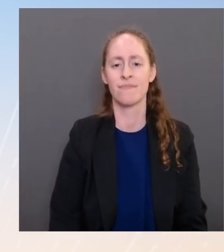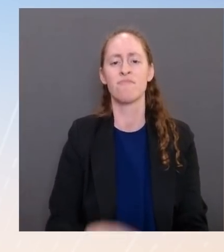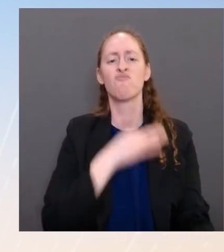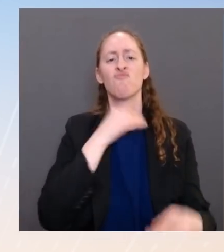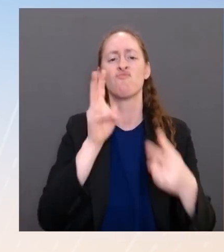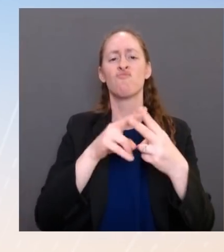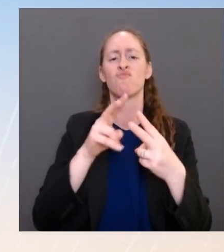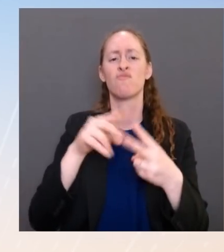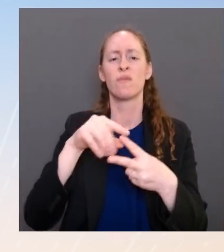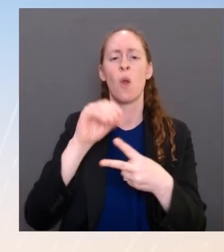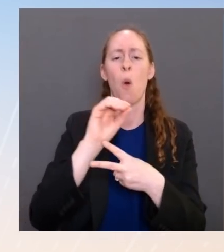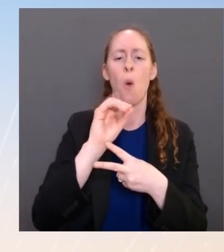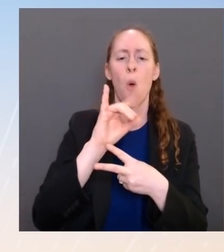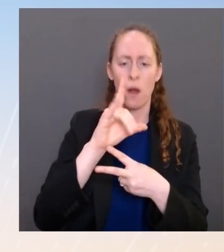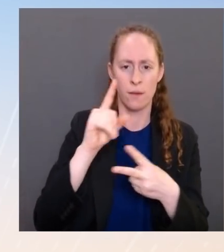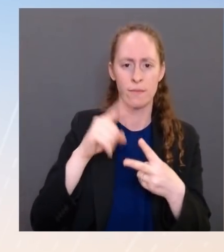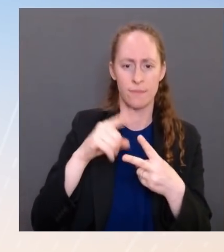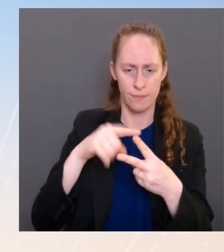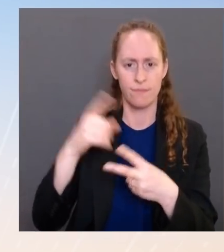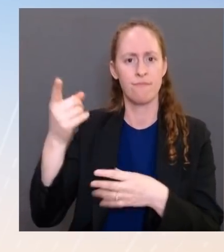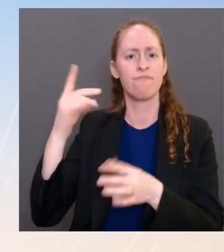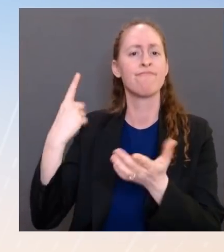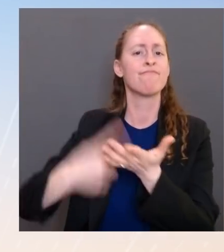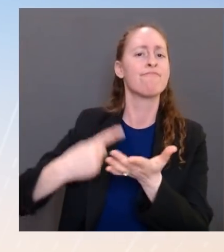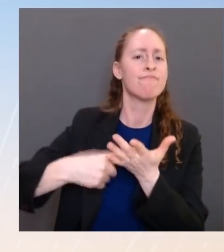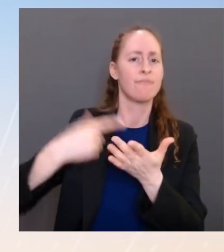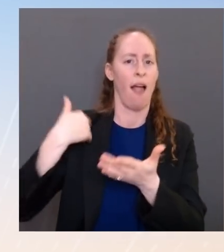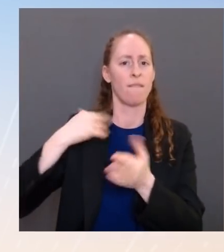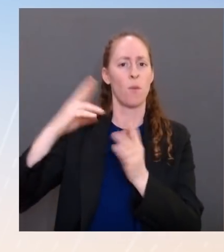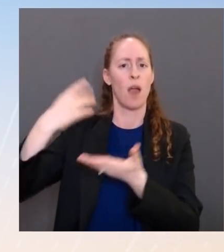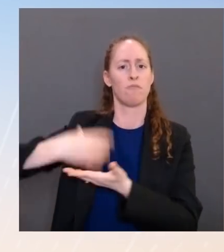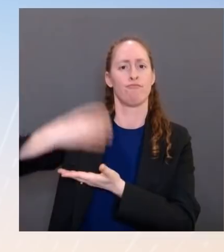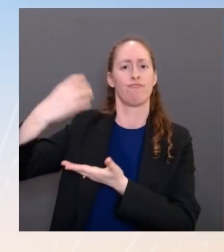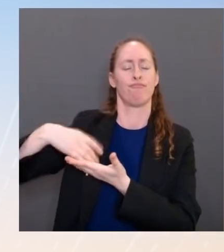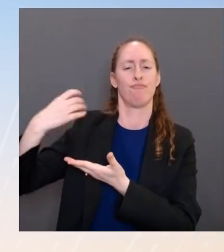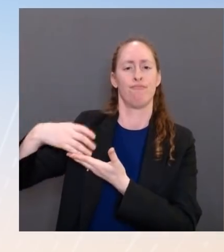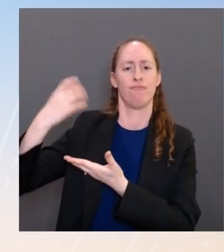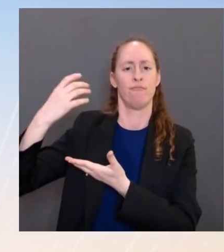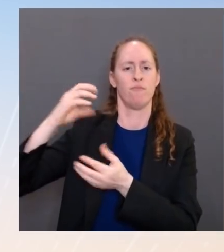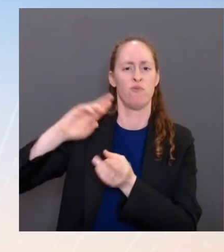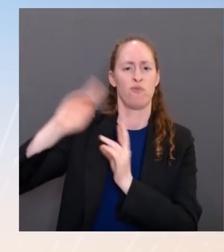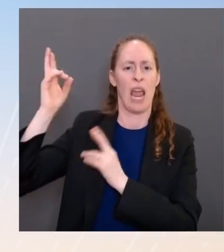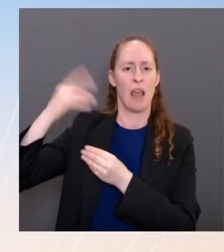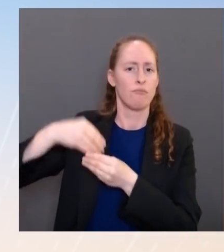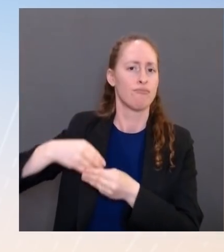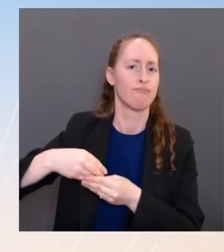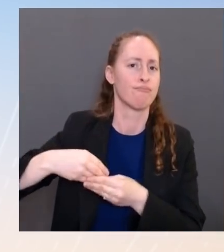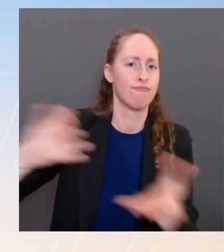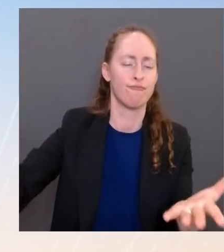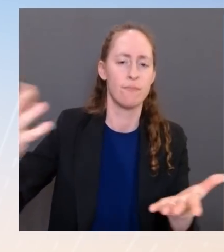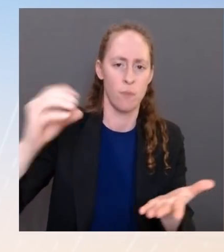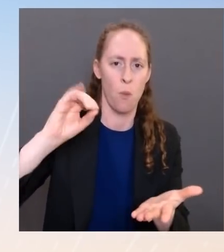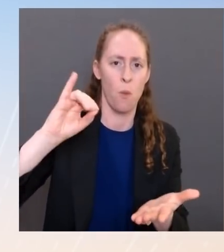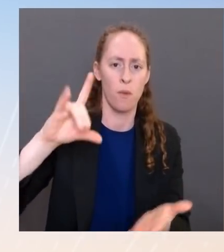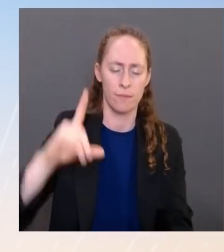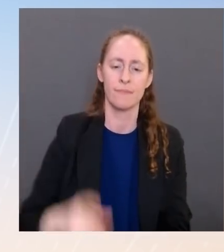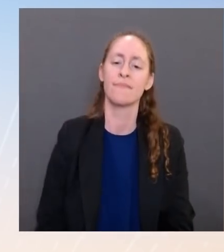but the rallying our allies to release the additional 60 million barrels of oil from different countries. Ms. Psaki: Yeah.